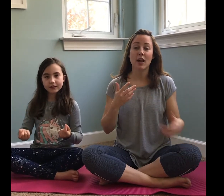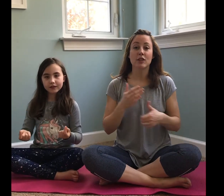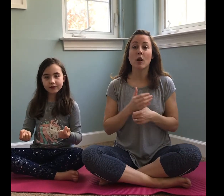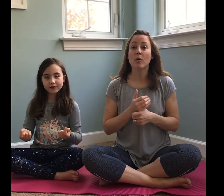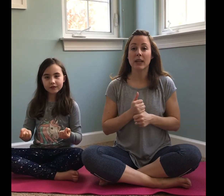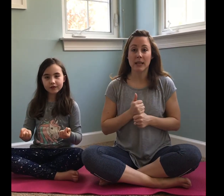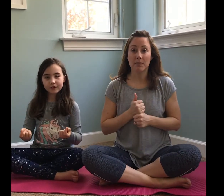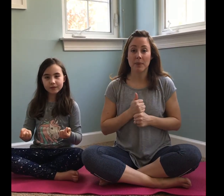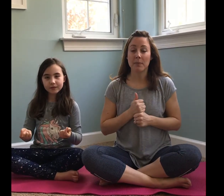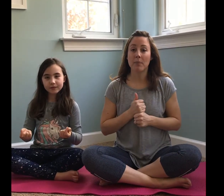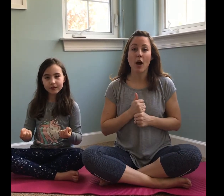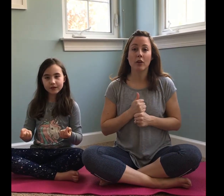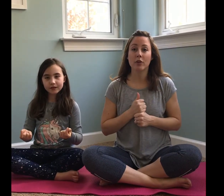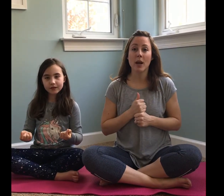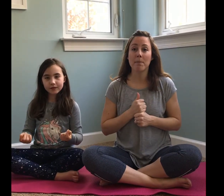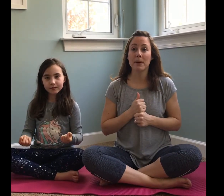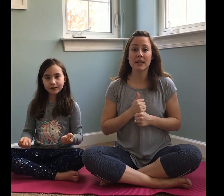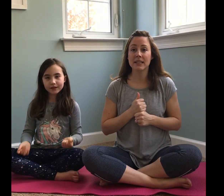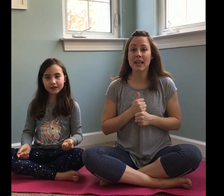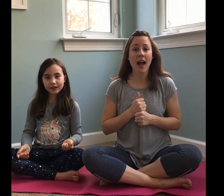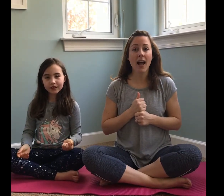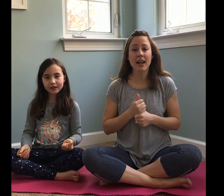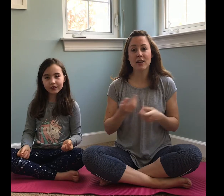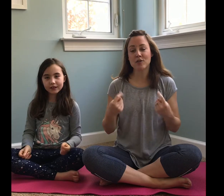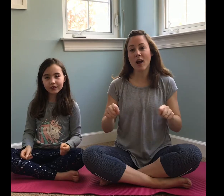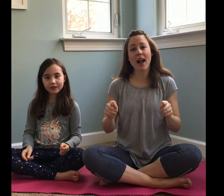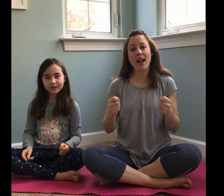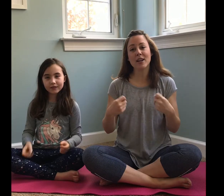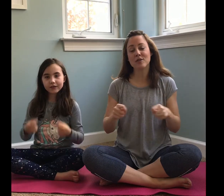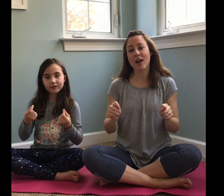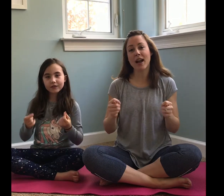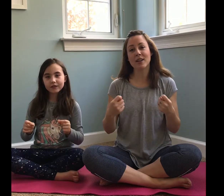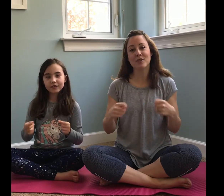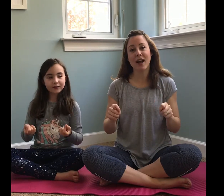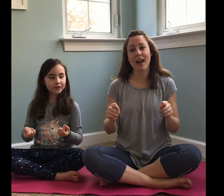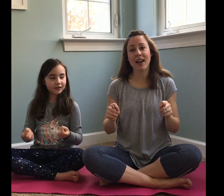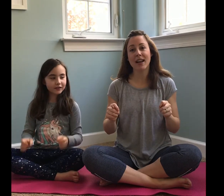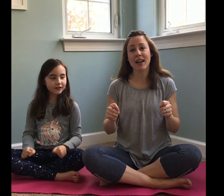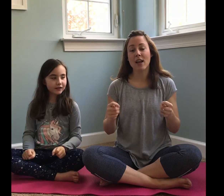don't keep it bottled up inside try try try